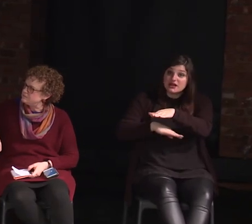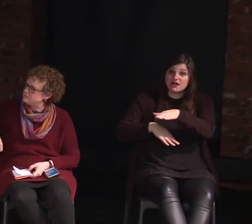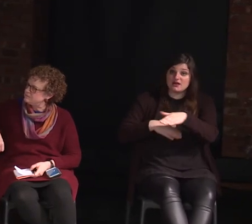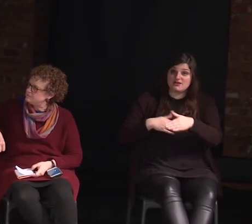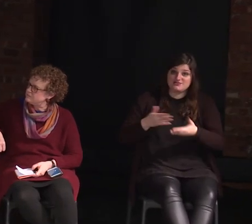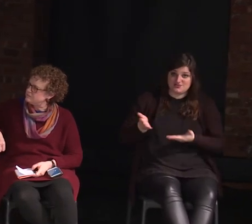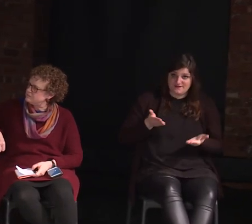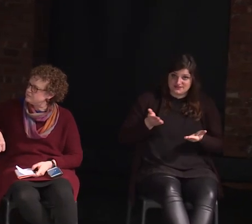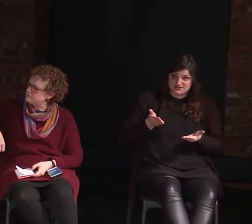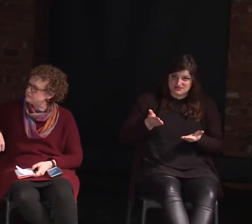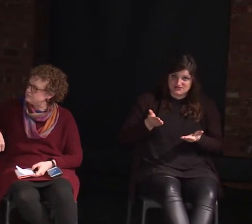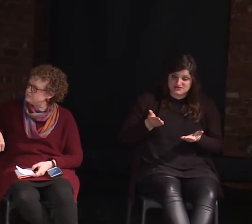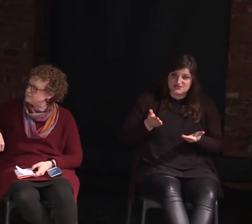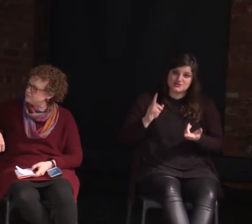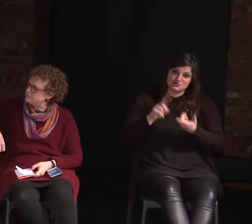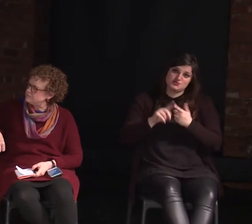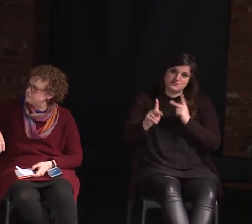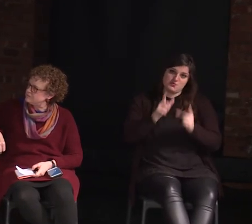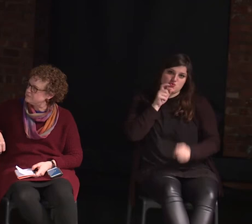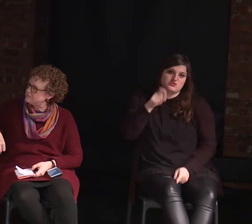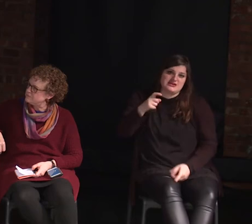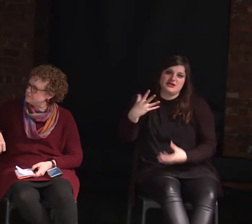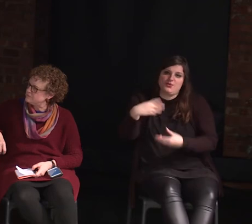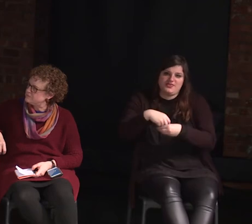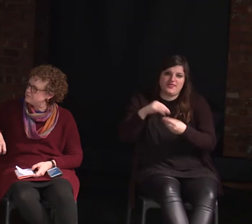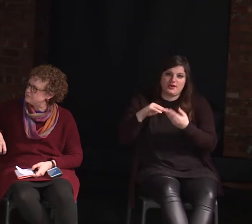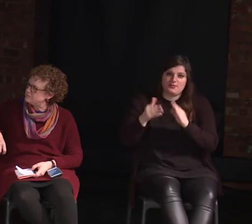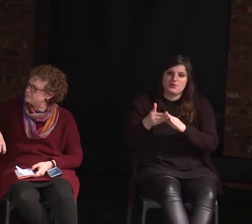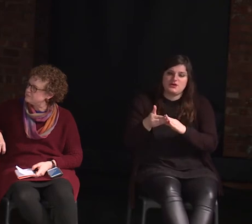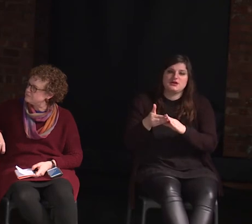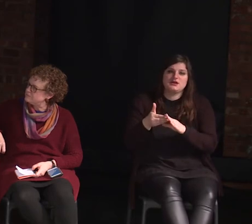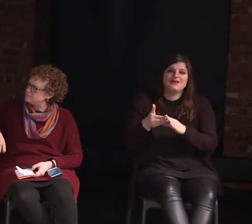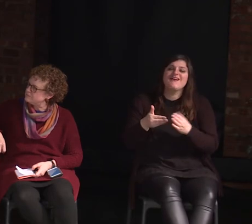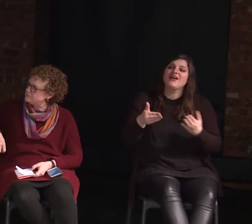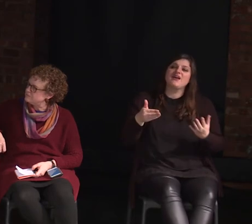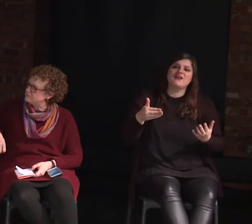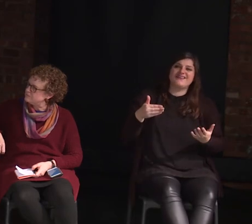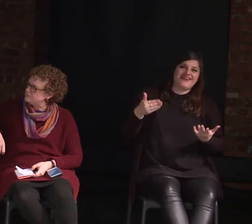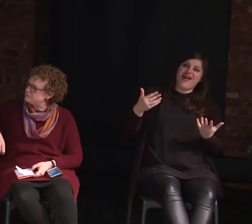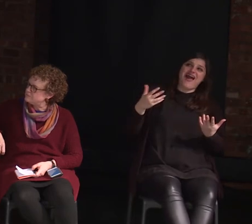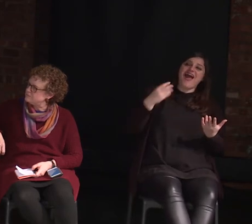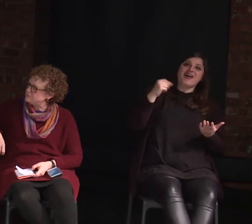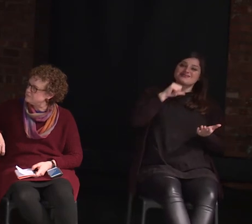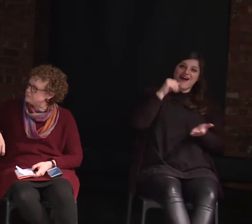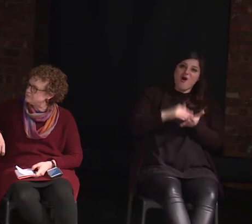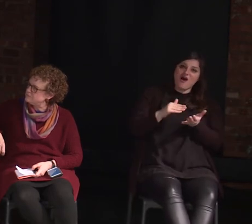This goes unrecognized by everybody in some ways, but it also goes unfunded.